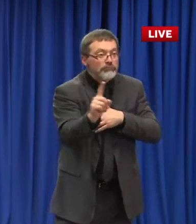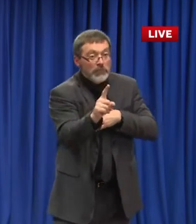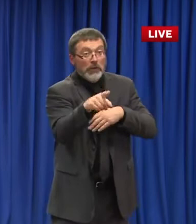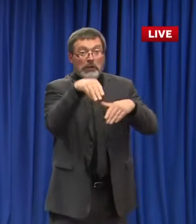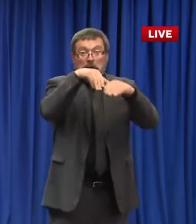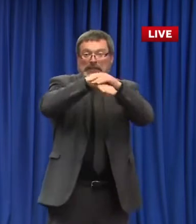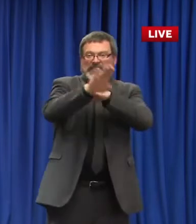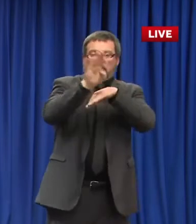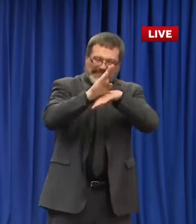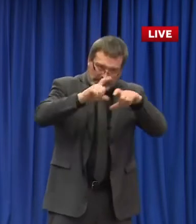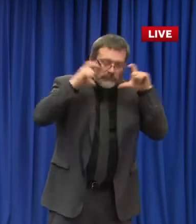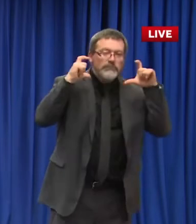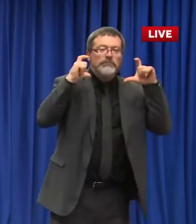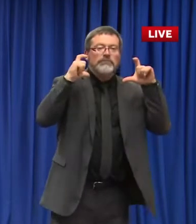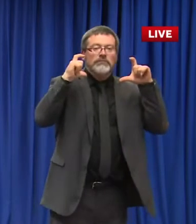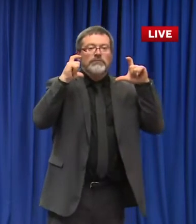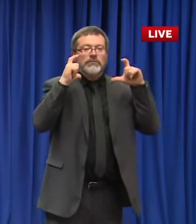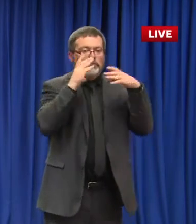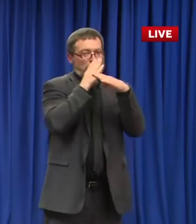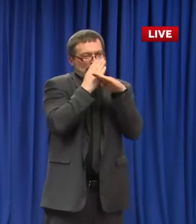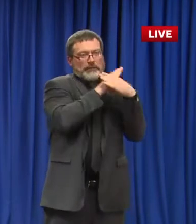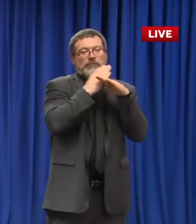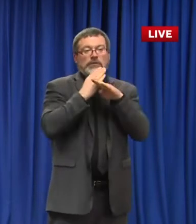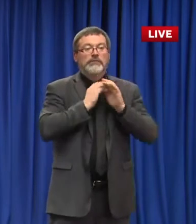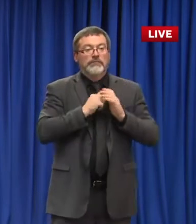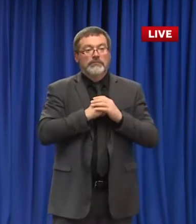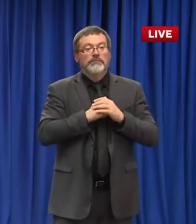IN BUSINESSES WHERE SOCIAL DISTANCING MAY BE DIFFICULT.